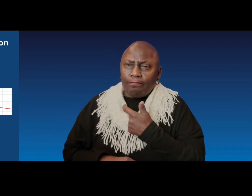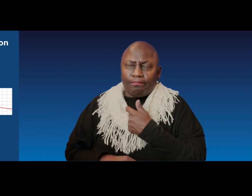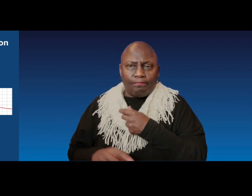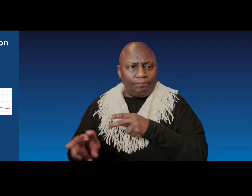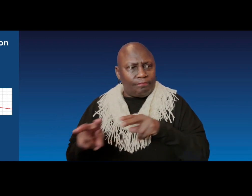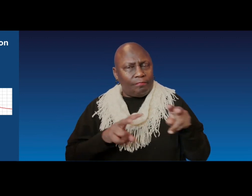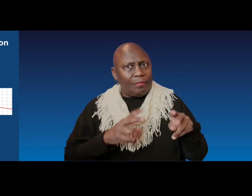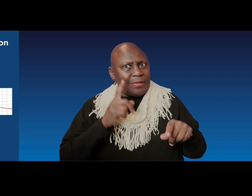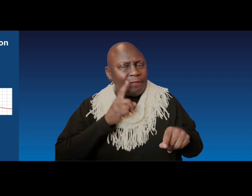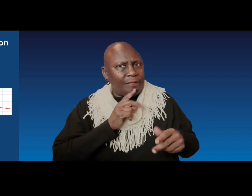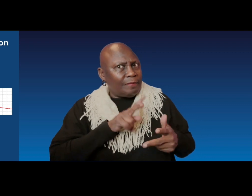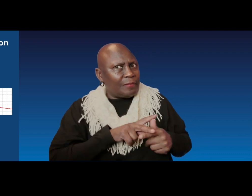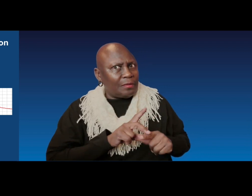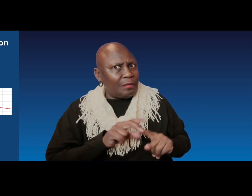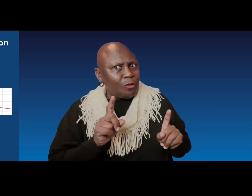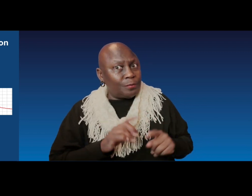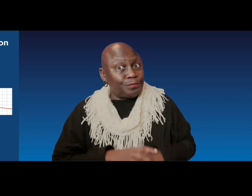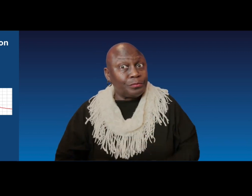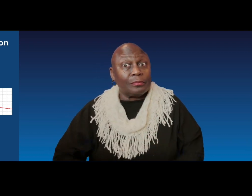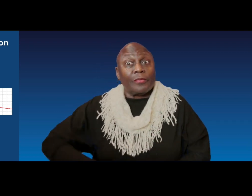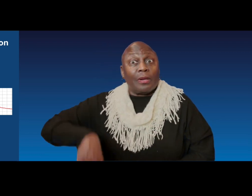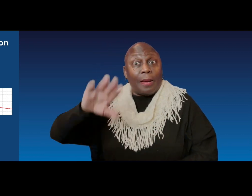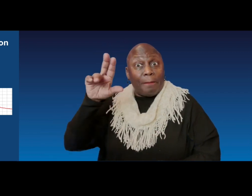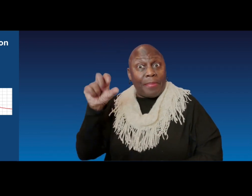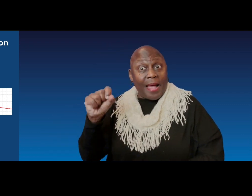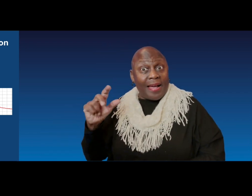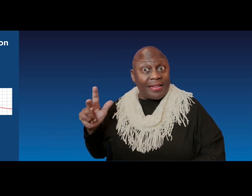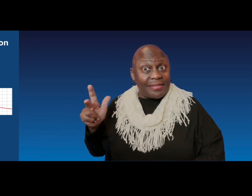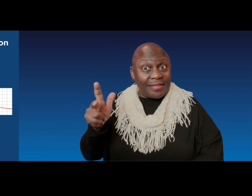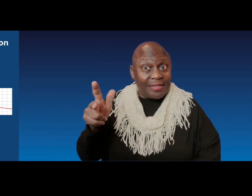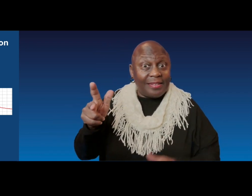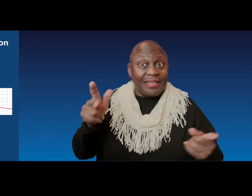And then at nighttime, he'd chat with us at dinner. Wow.